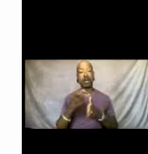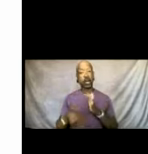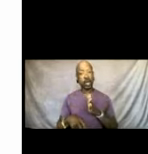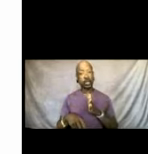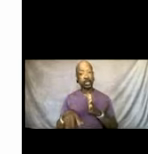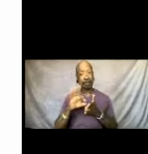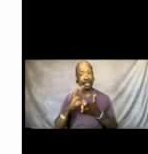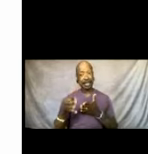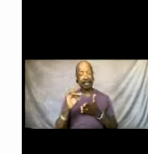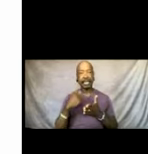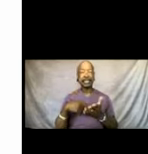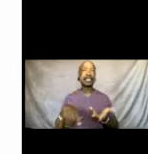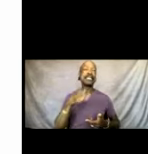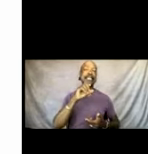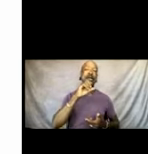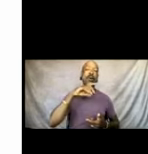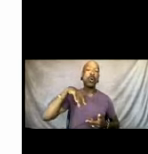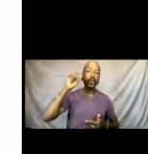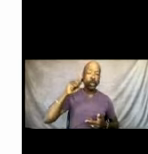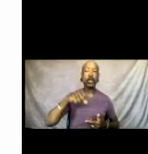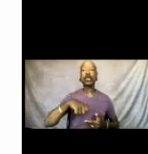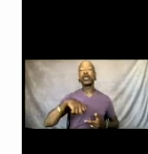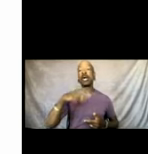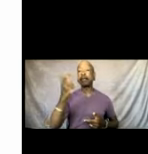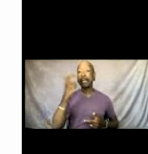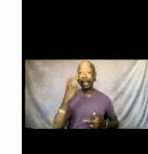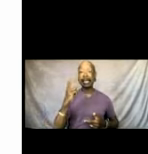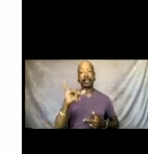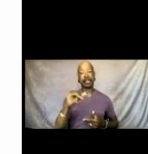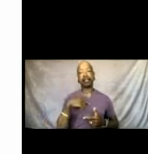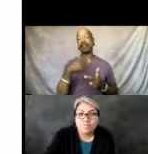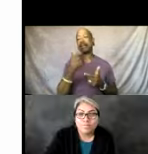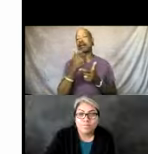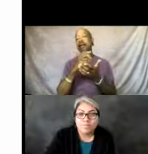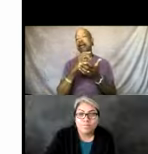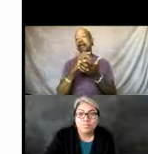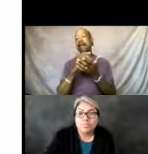is, you know, long-term care Medi-Cal. If someone has a